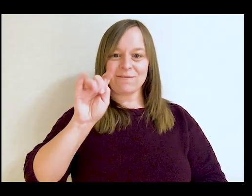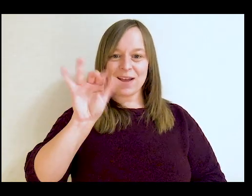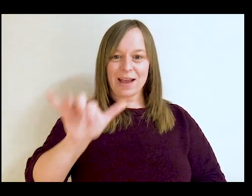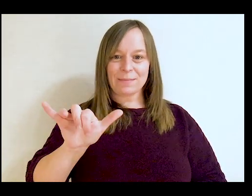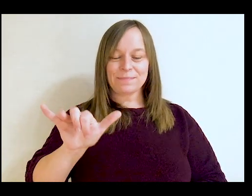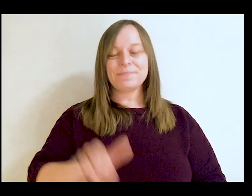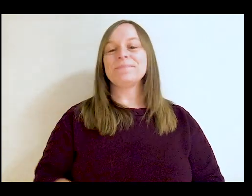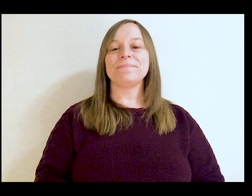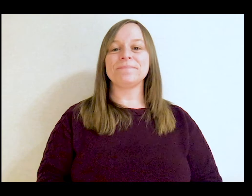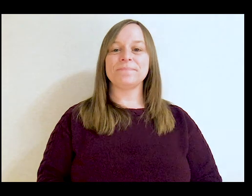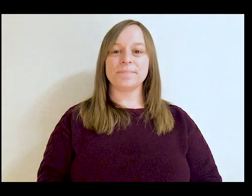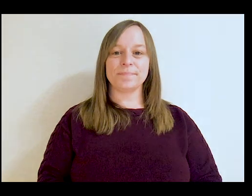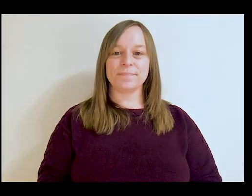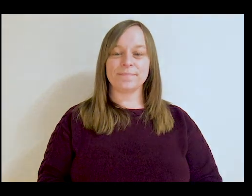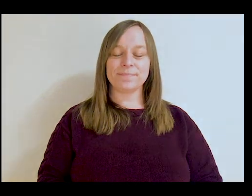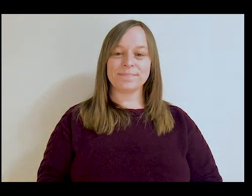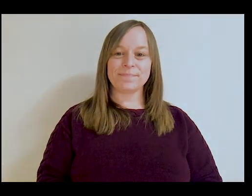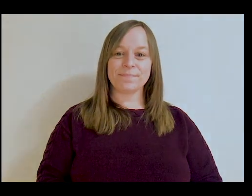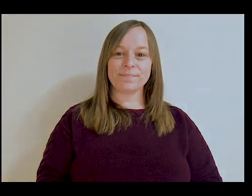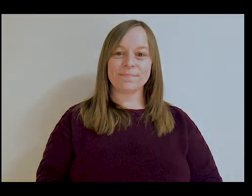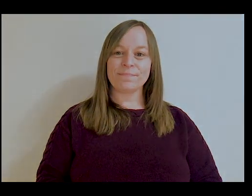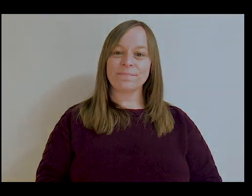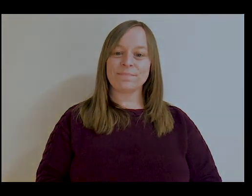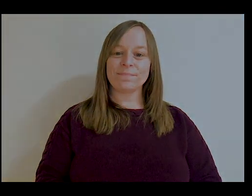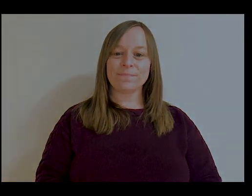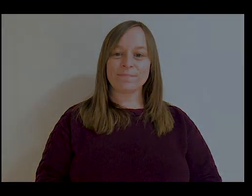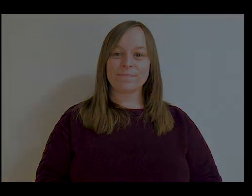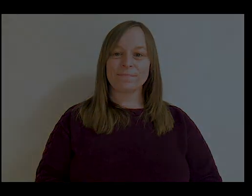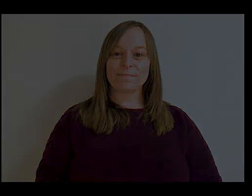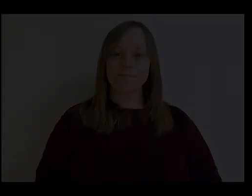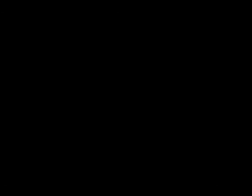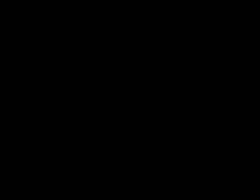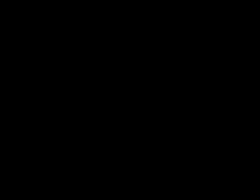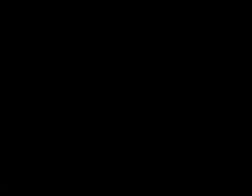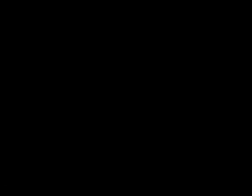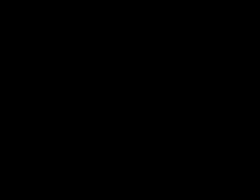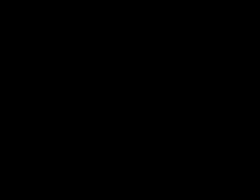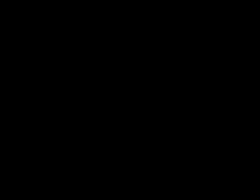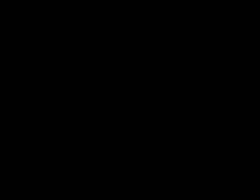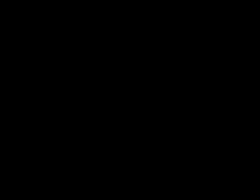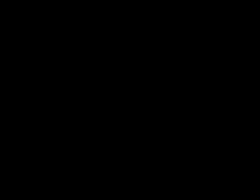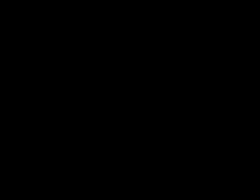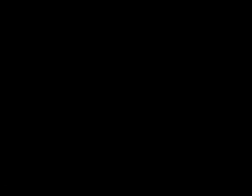Upbeat music fades out